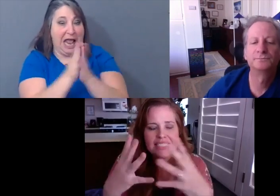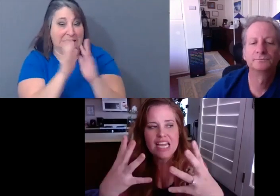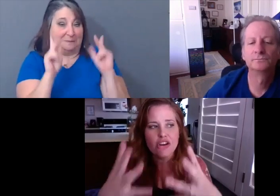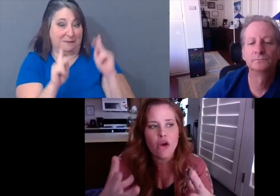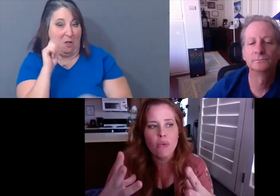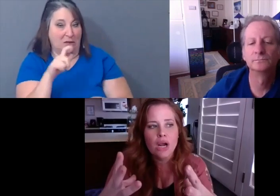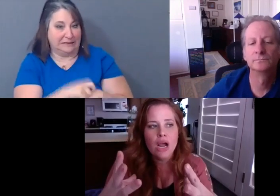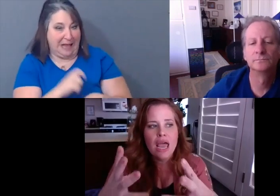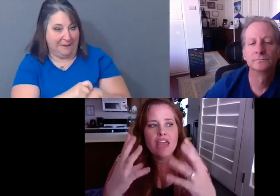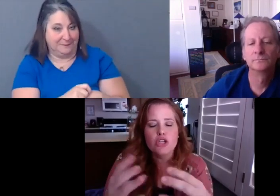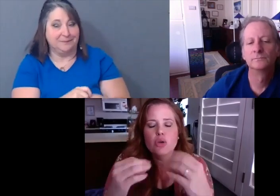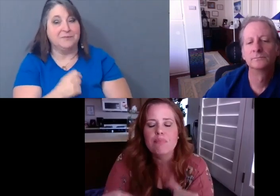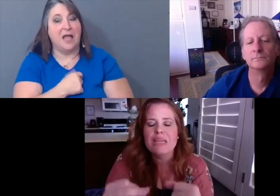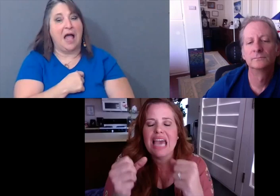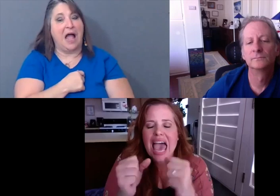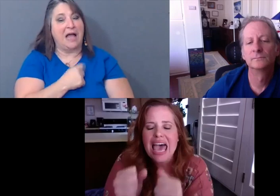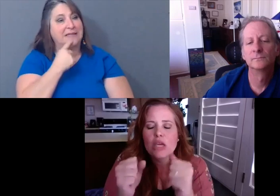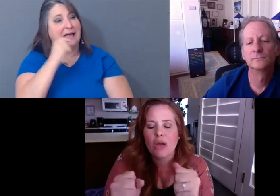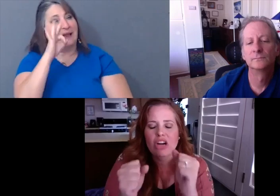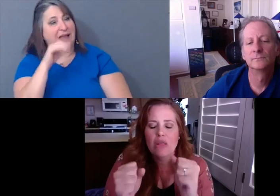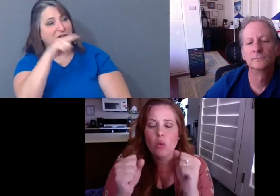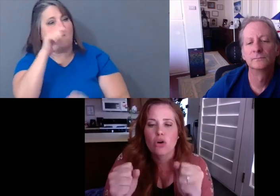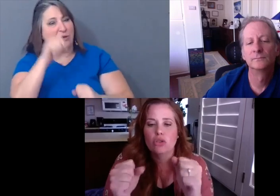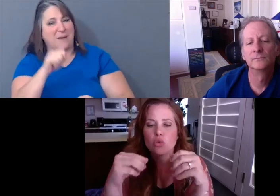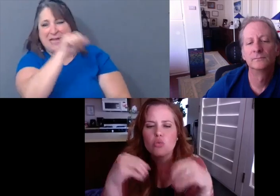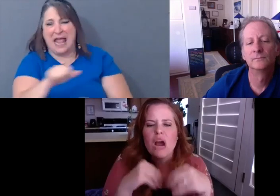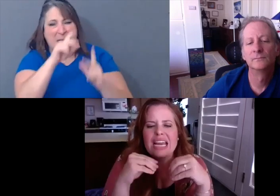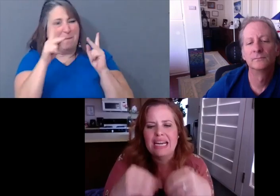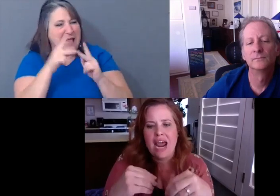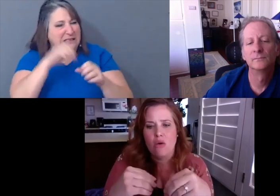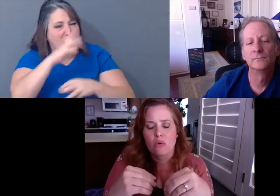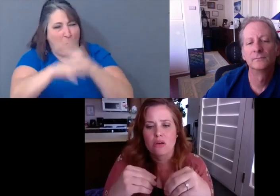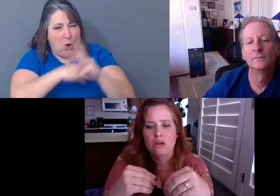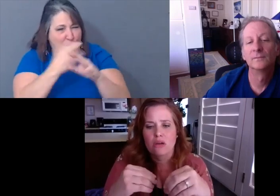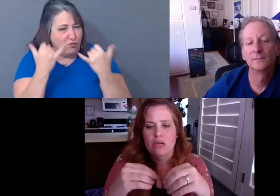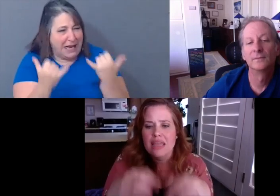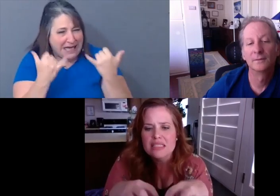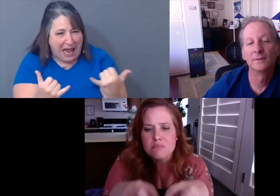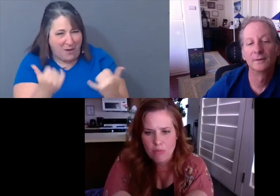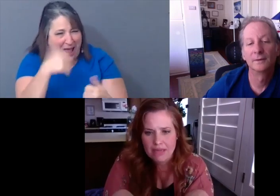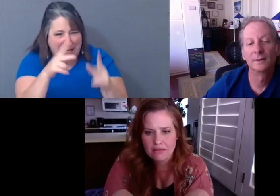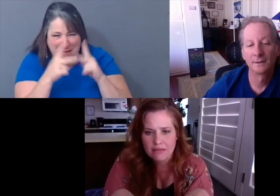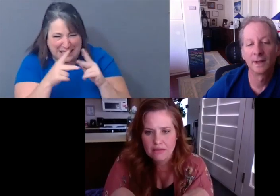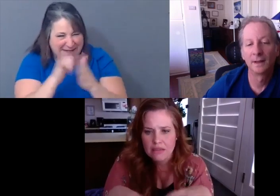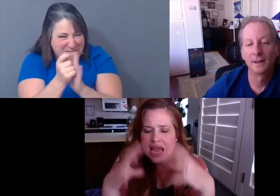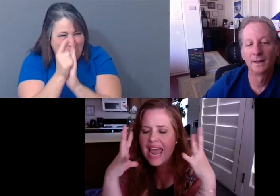I say, you know, if you could be anywhere in the world right now in this moment,